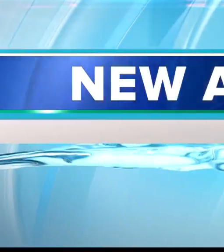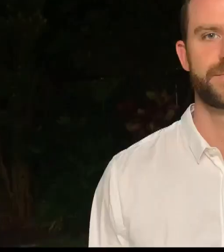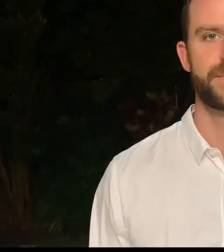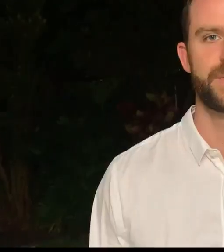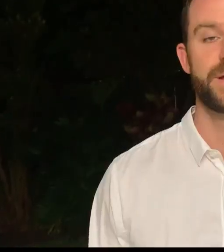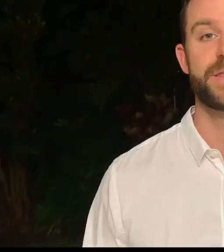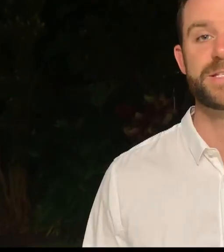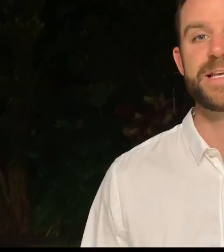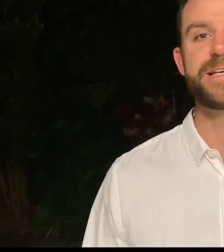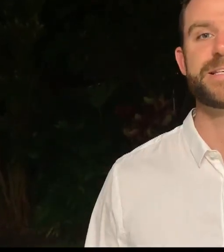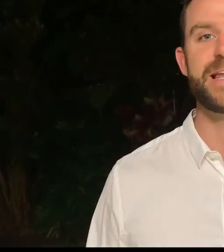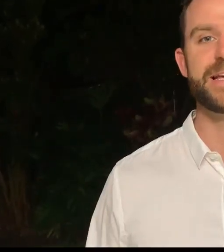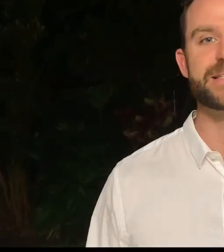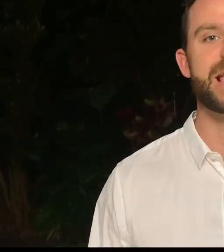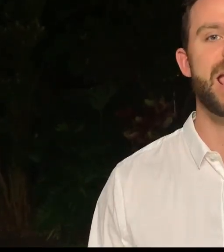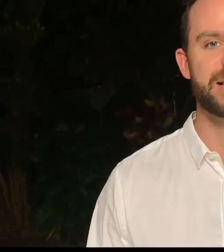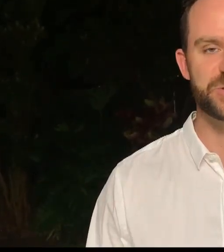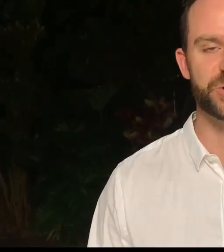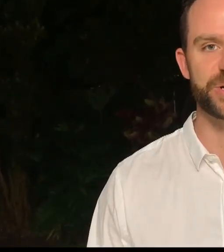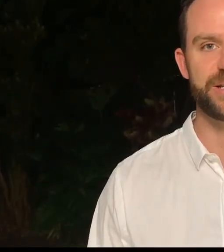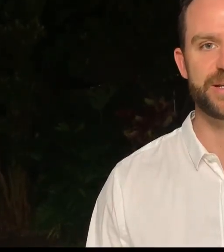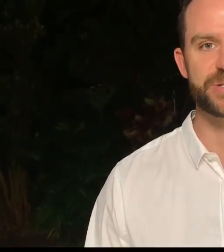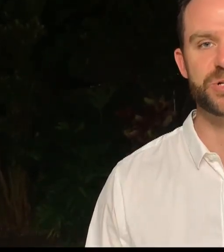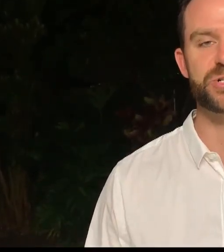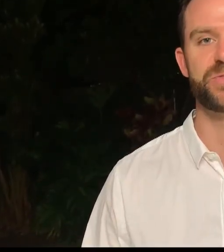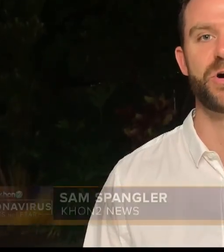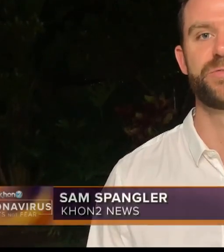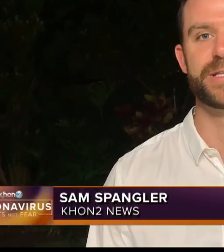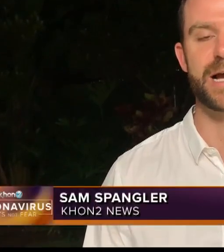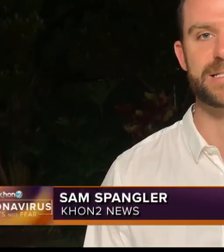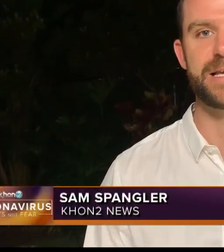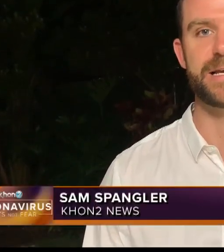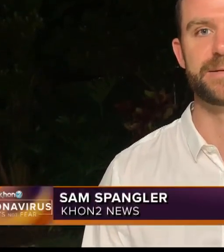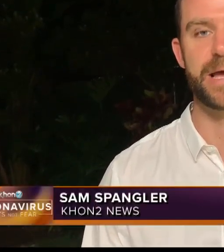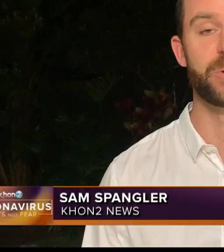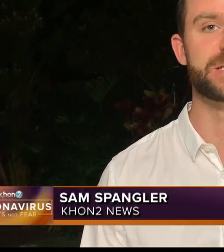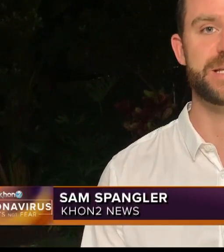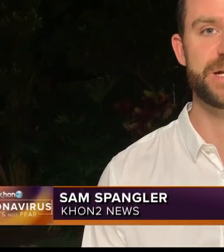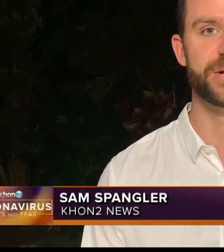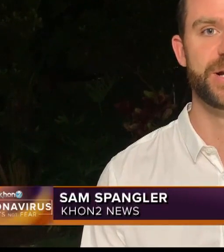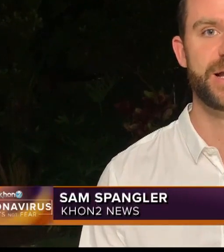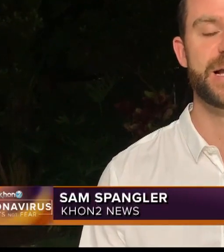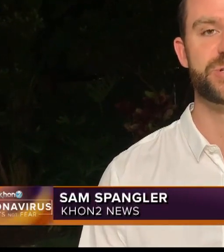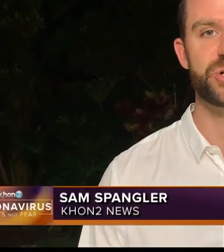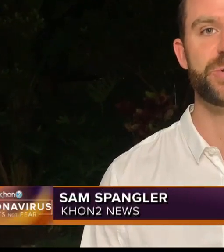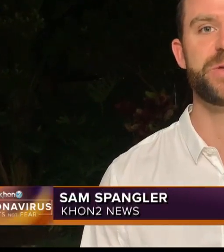"THE CITY IS GETTING ITS HANDS DIRTY IN SEARCH OF COVID-19...AND WHEN IT'S HERE...IT'S SURE TO BE FOUND IN THE BOWELS OF HONOLULU...WHERE A WASTEWATER TESTING PROJECT CAN HOPEFULLY FILL IN THE CRACKS OF MORE